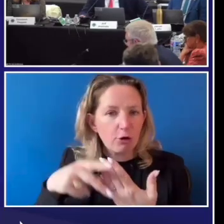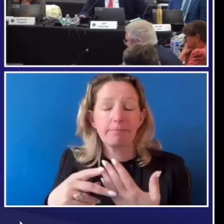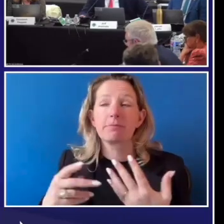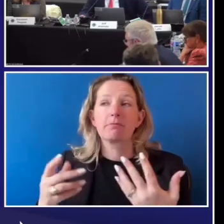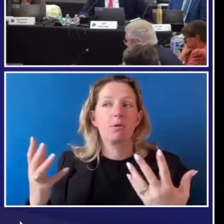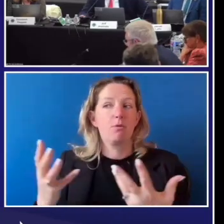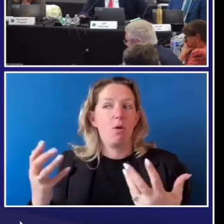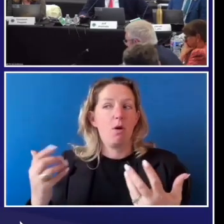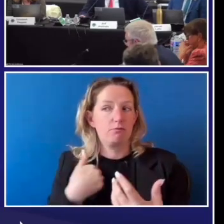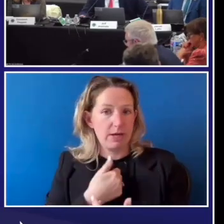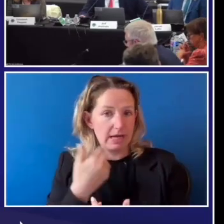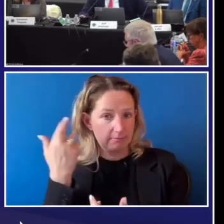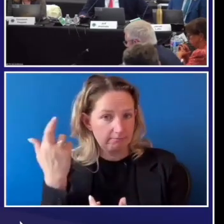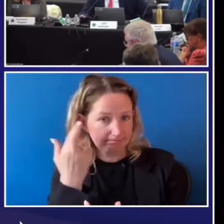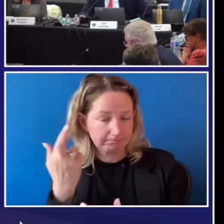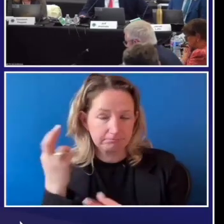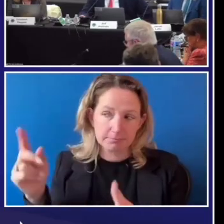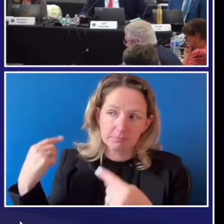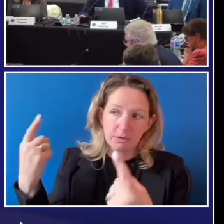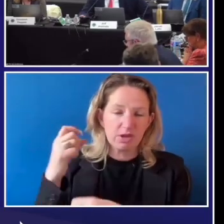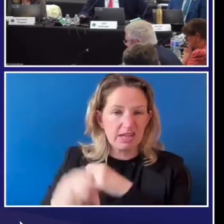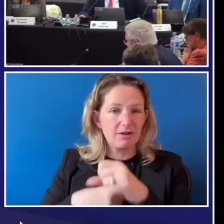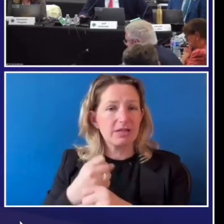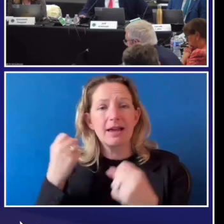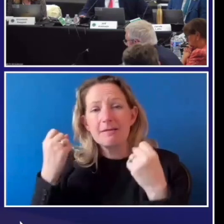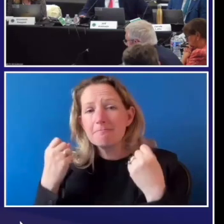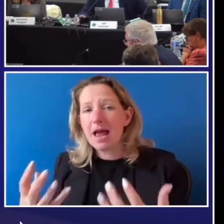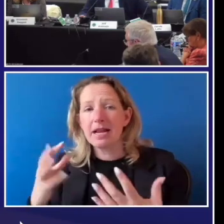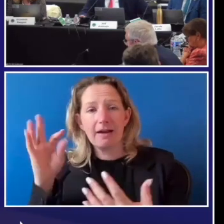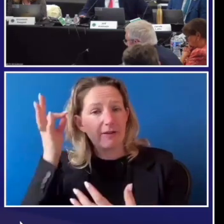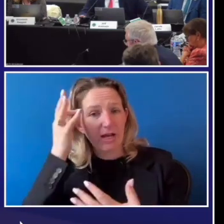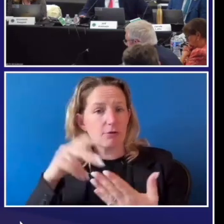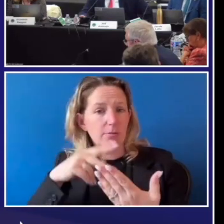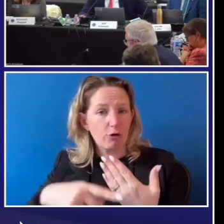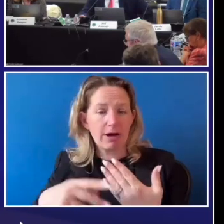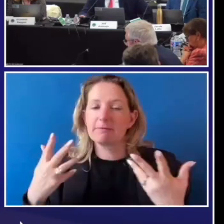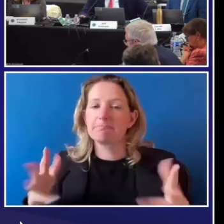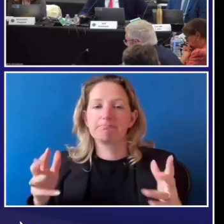over the years is that many of those federal programs have changed their requirements, that they don't necessarily require